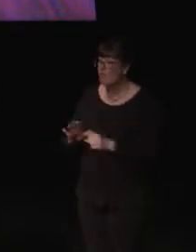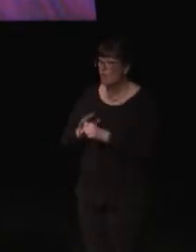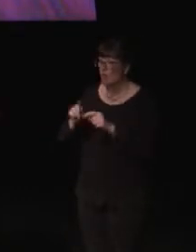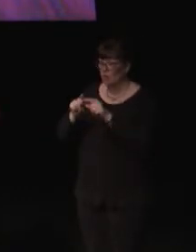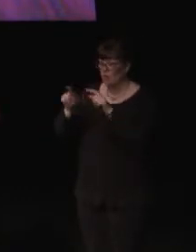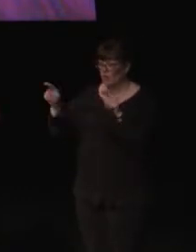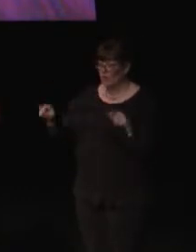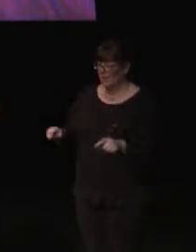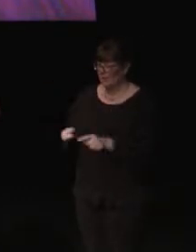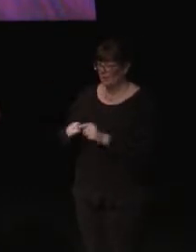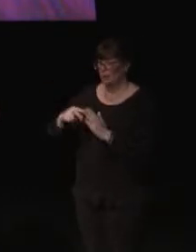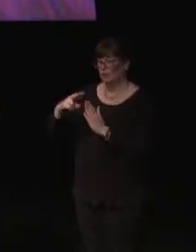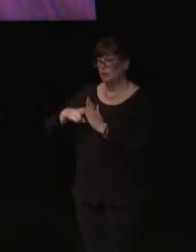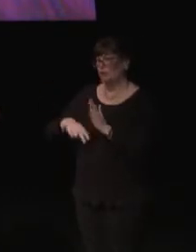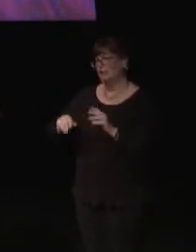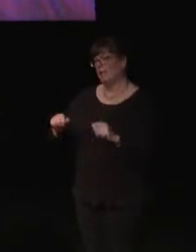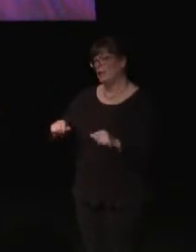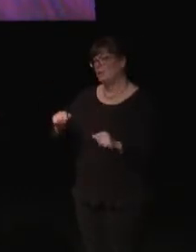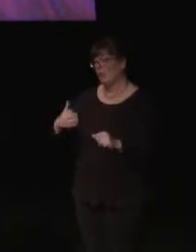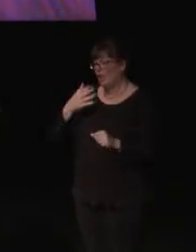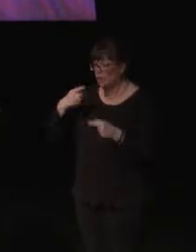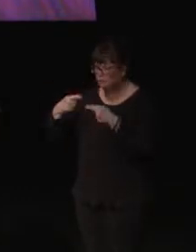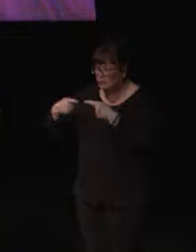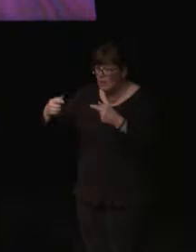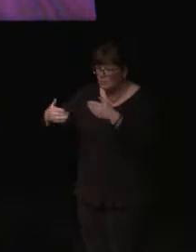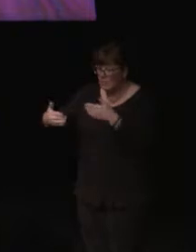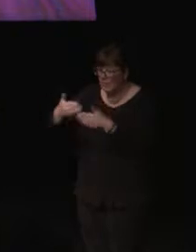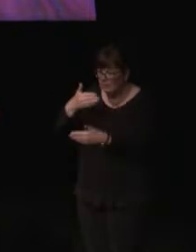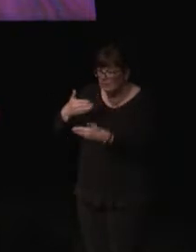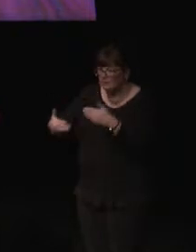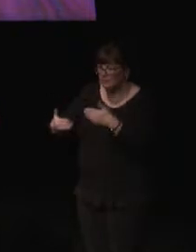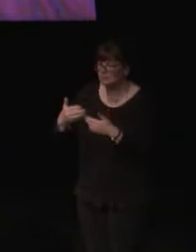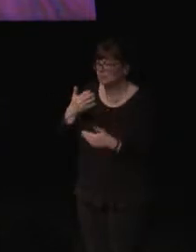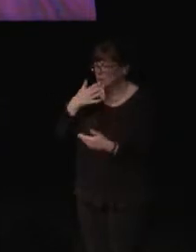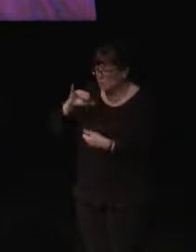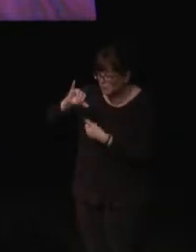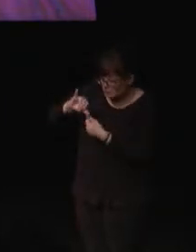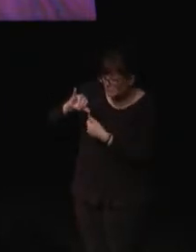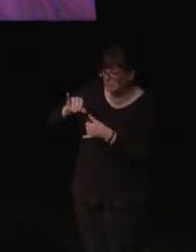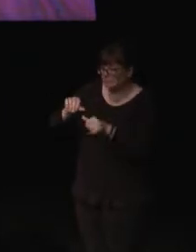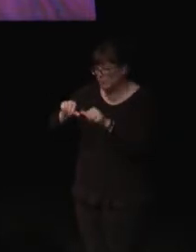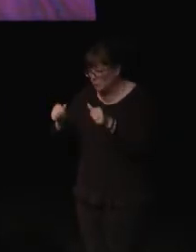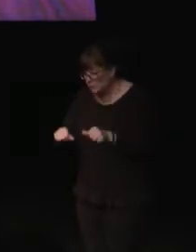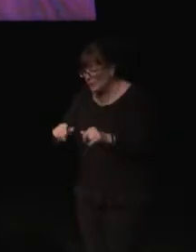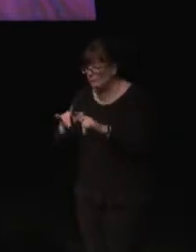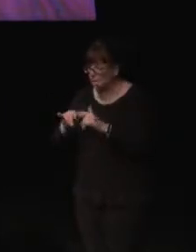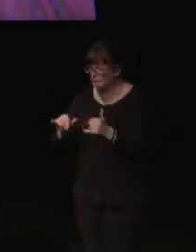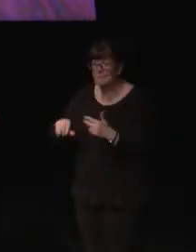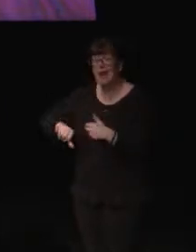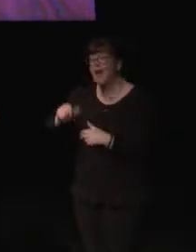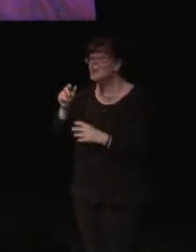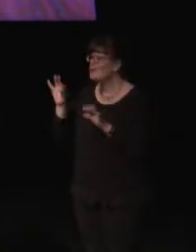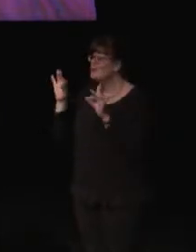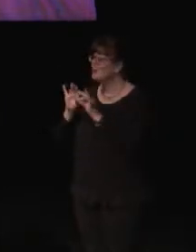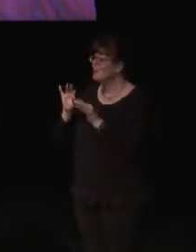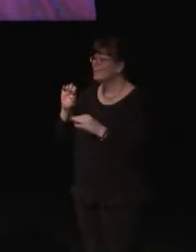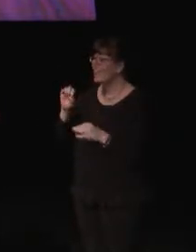So, make sure it has big contrast, it has roughly a good shape and size. Another key element is, again, sizing.